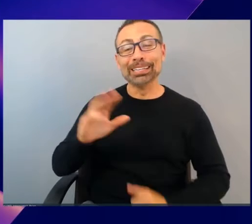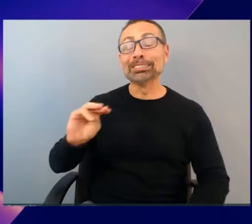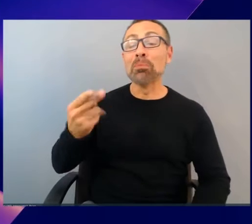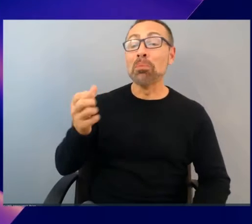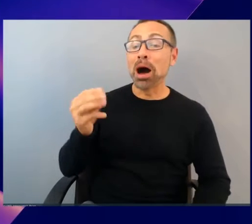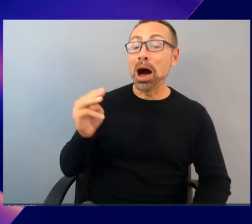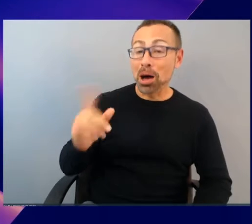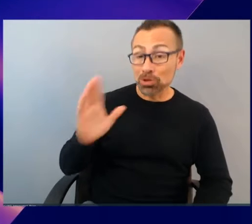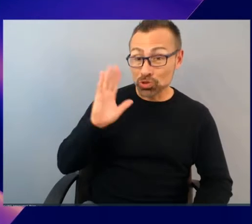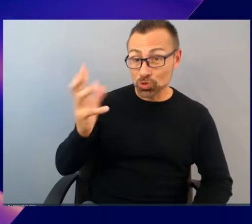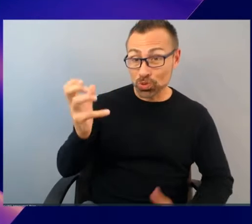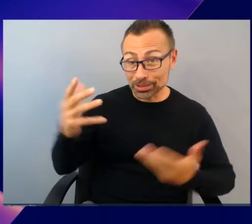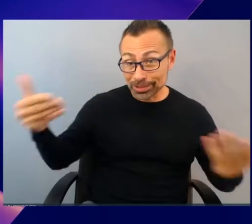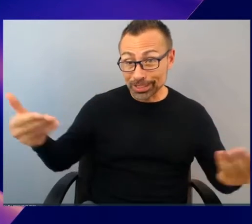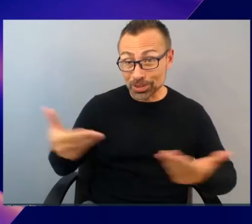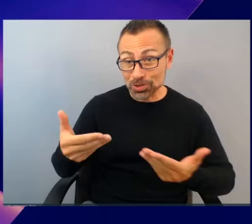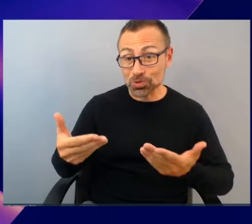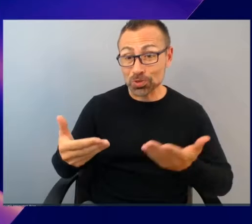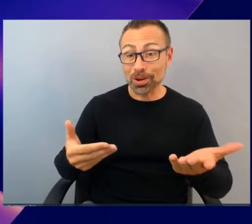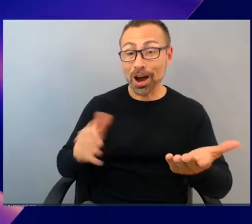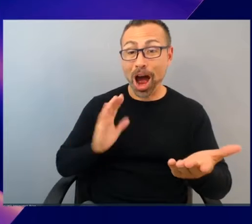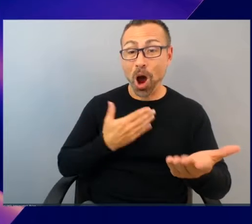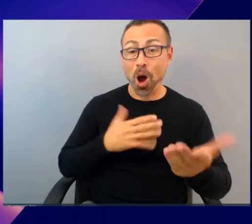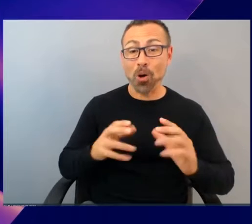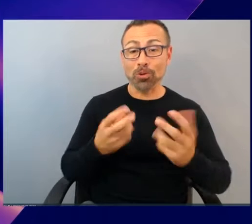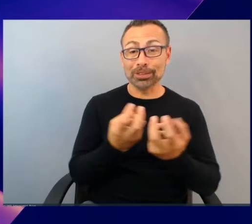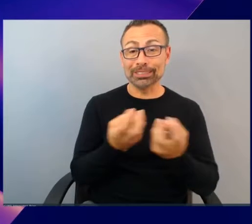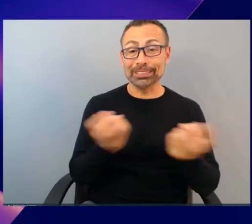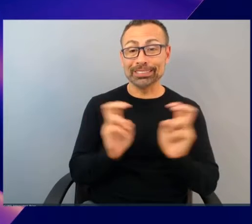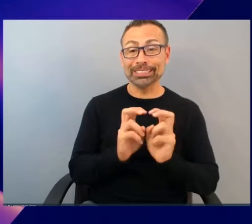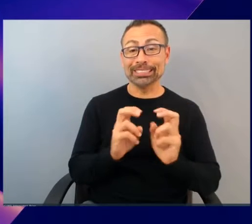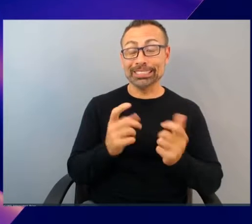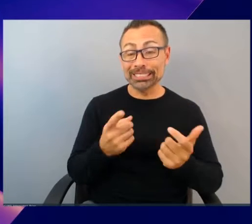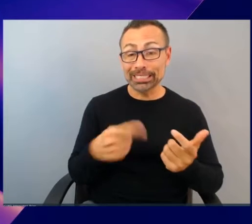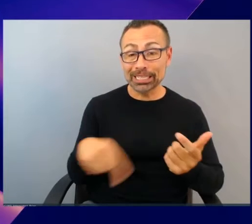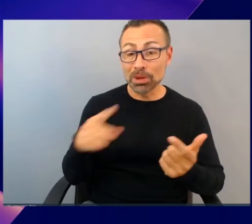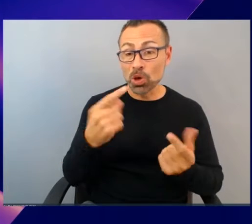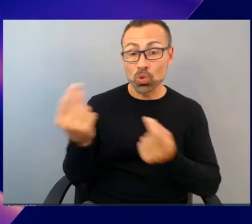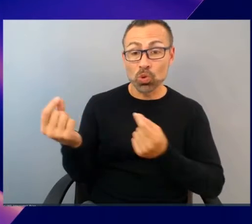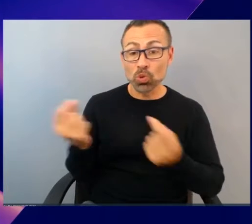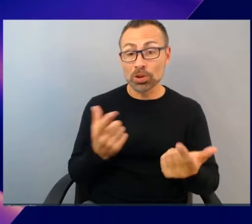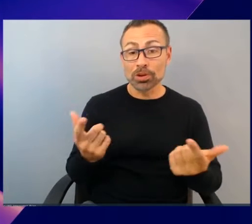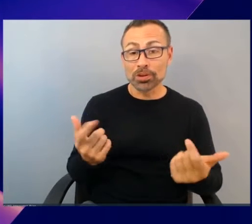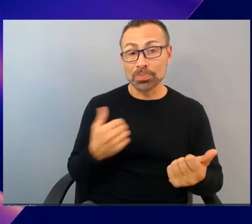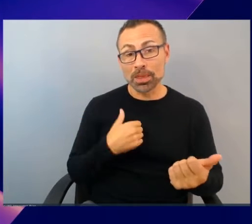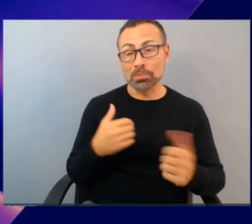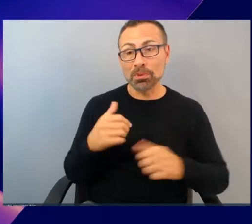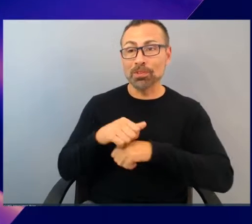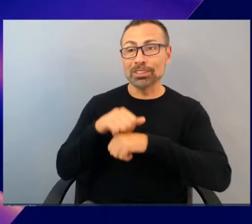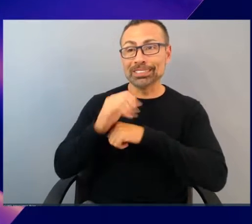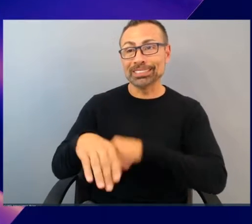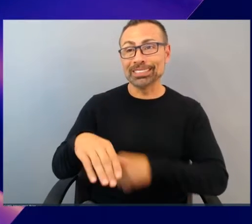as to who our team is and what our team does apart from sending cat jokes- - Sure. To each other? Thanks, Steve.